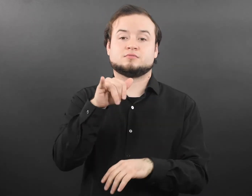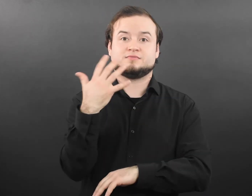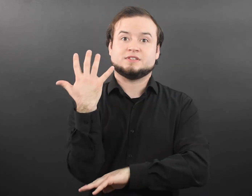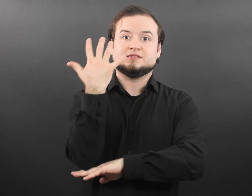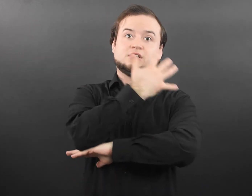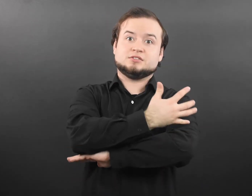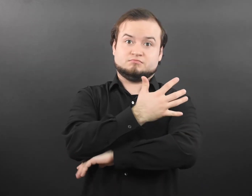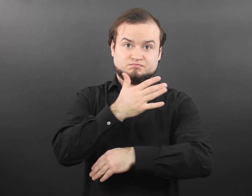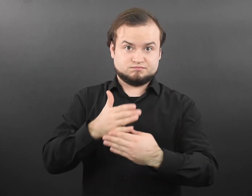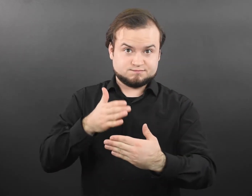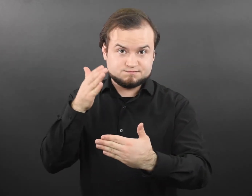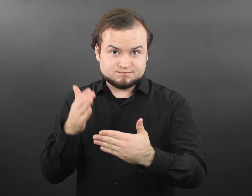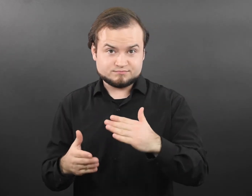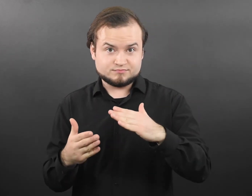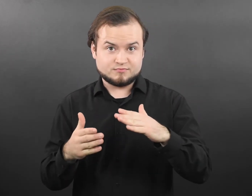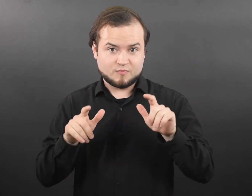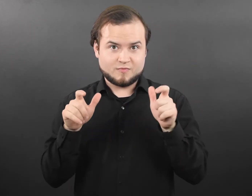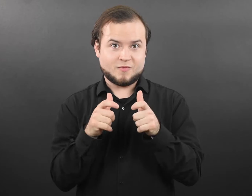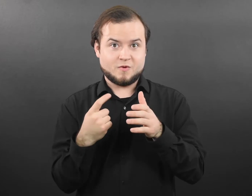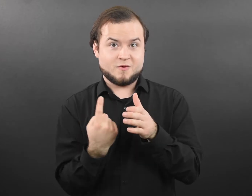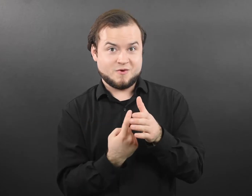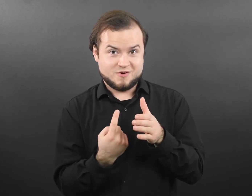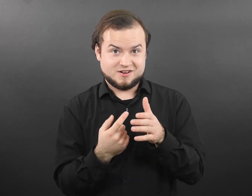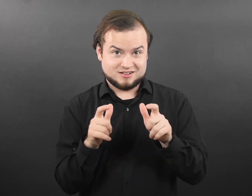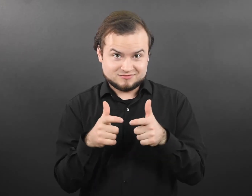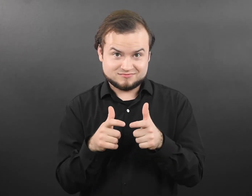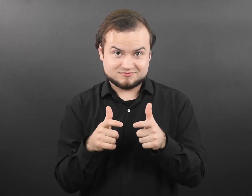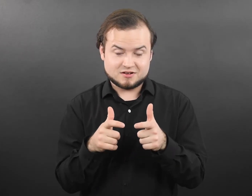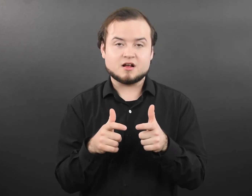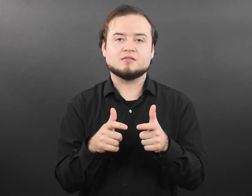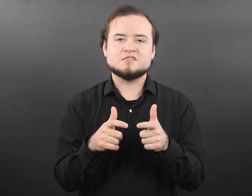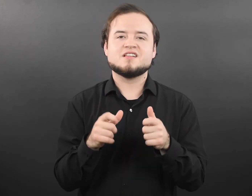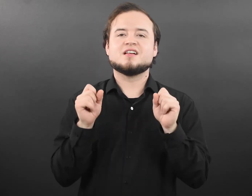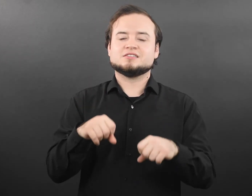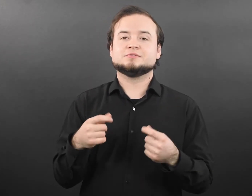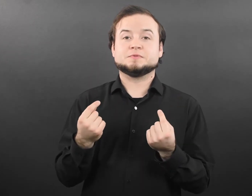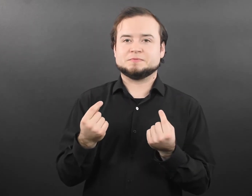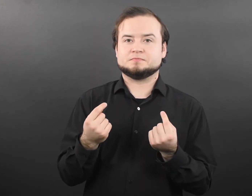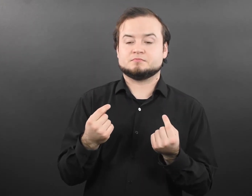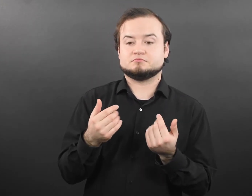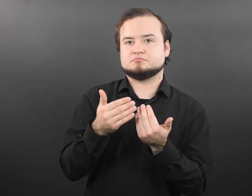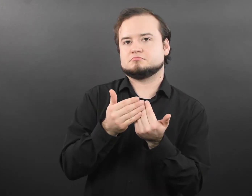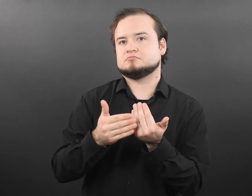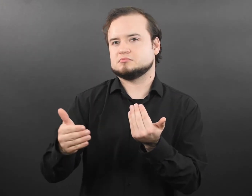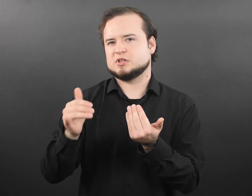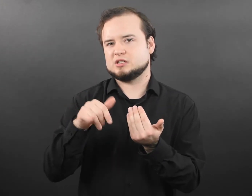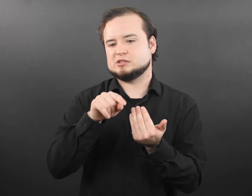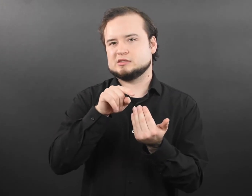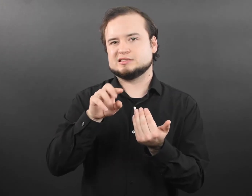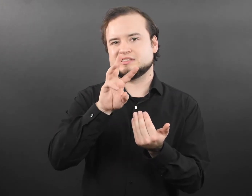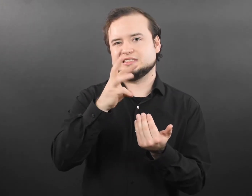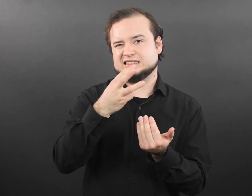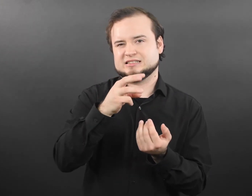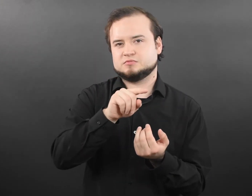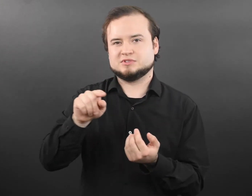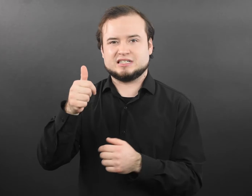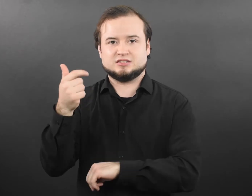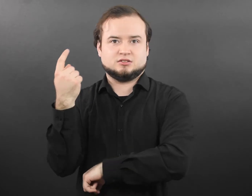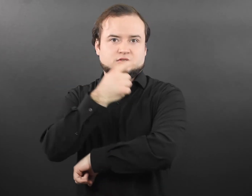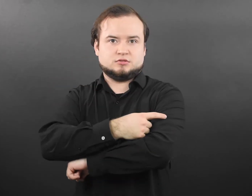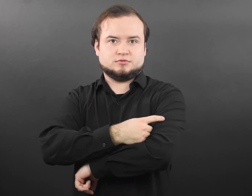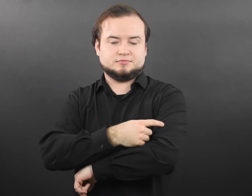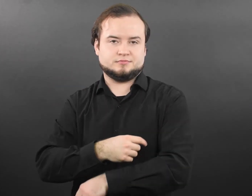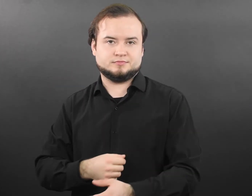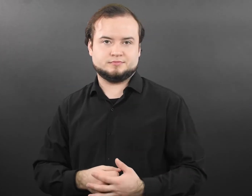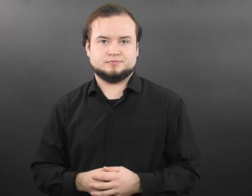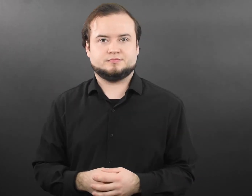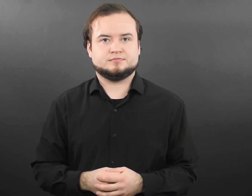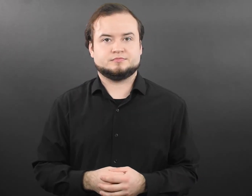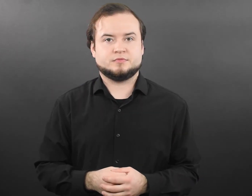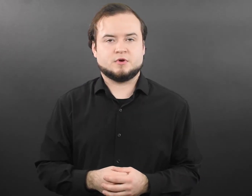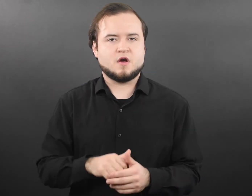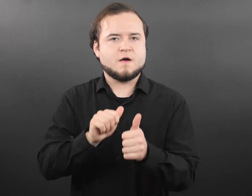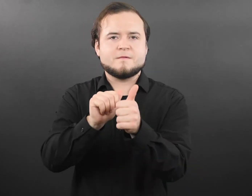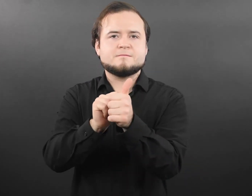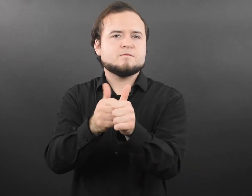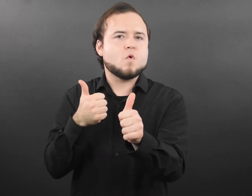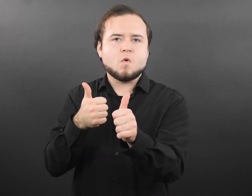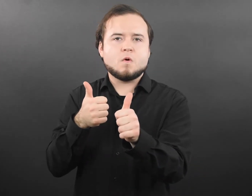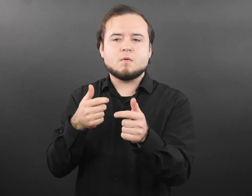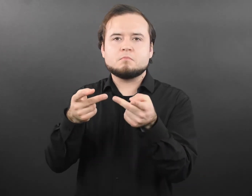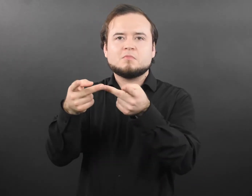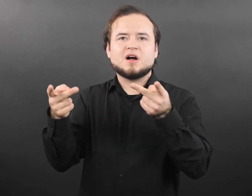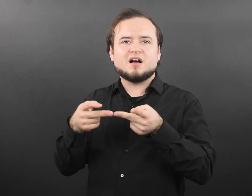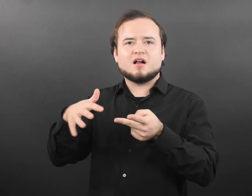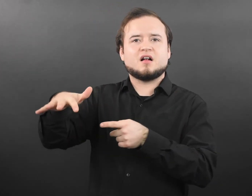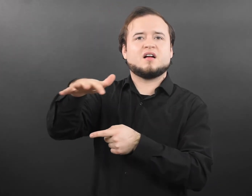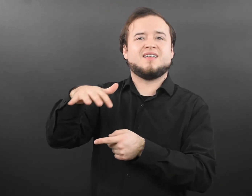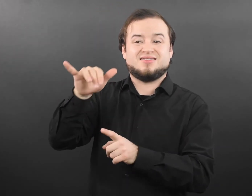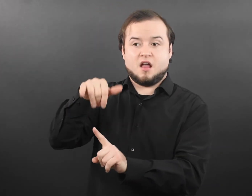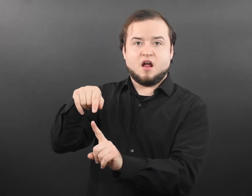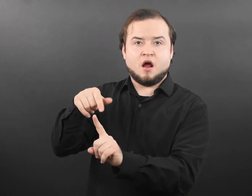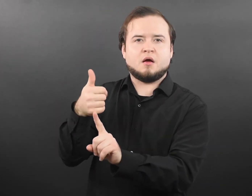 On days six through 10: o ▪ Avoid settings with people who are immunocompromised